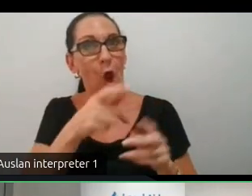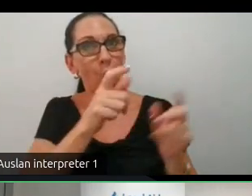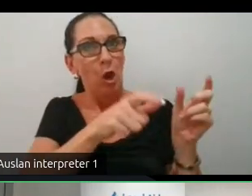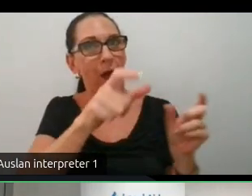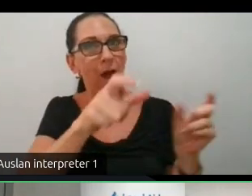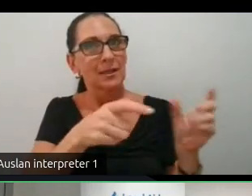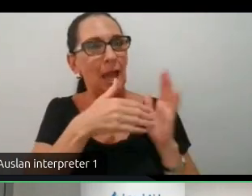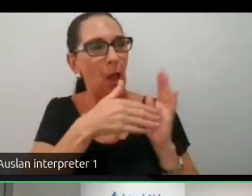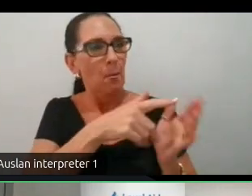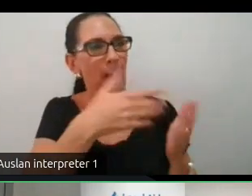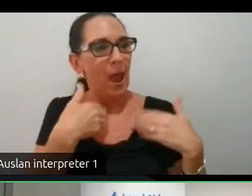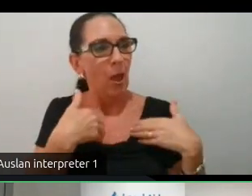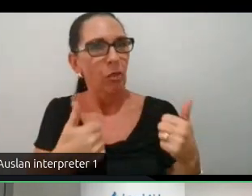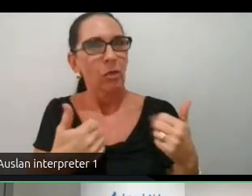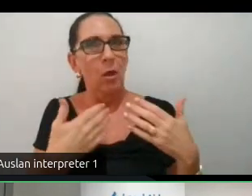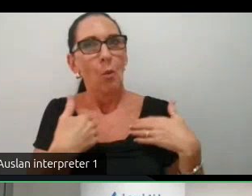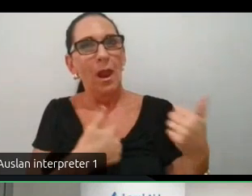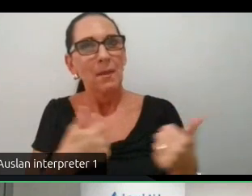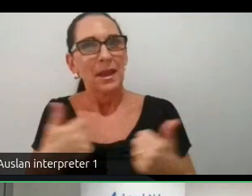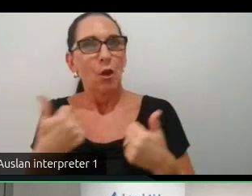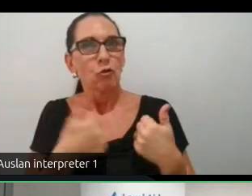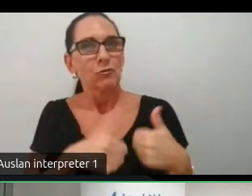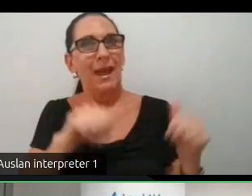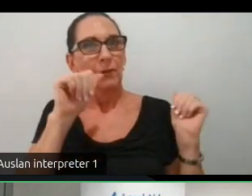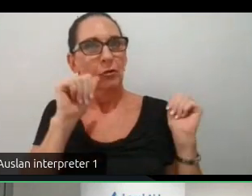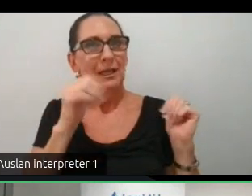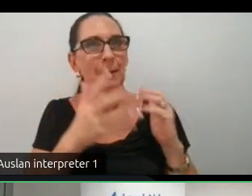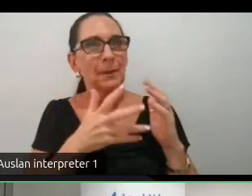clients are going to be in for their health and their well-being and their recovery and getting